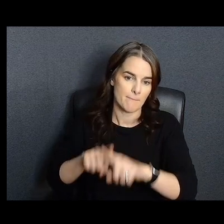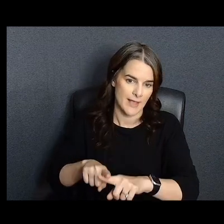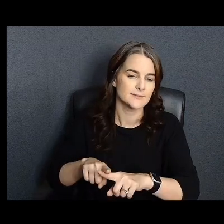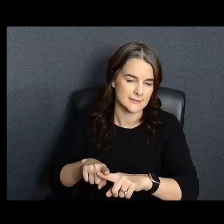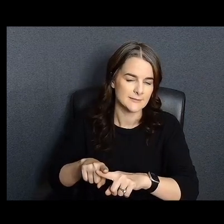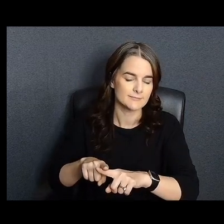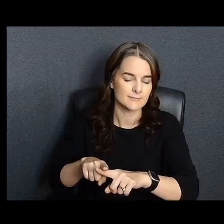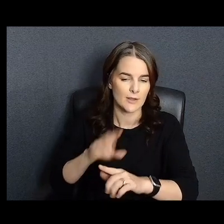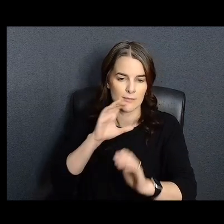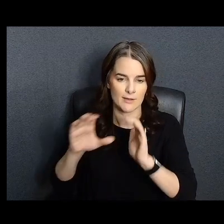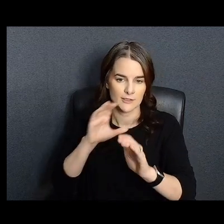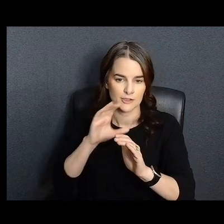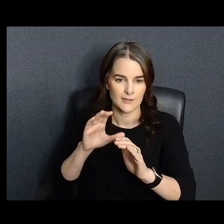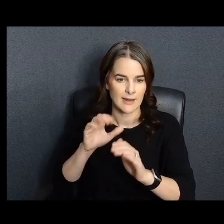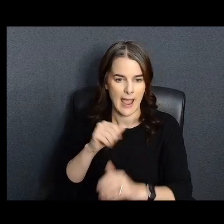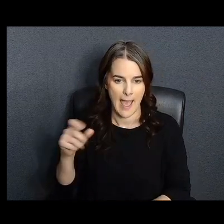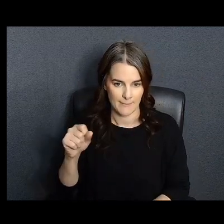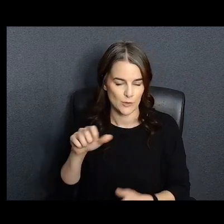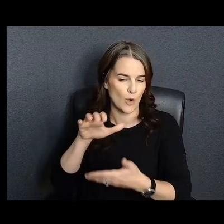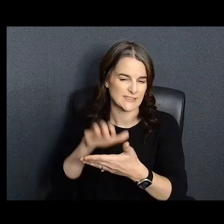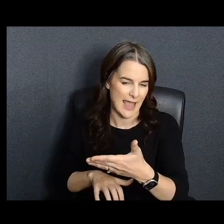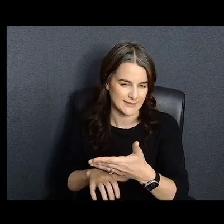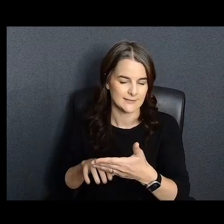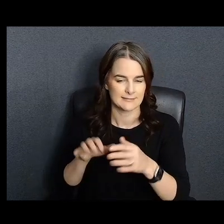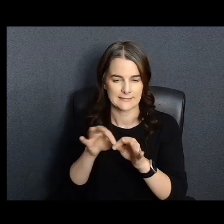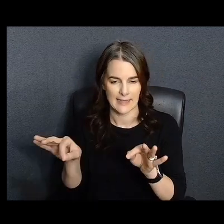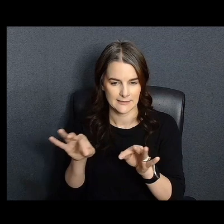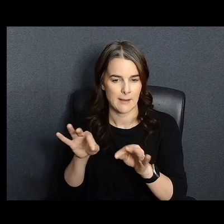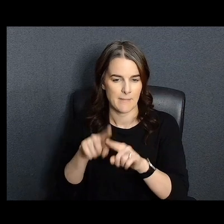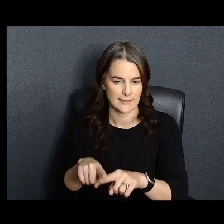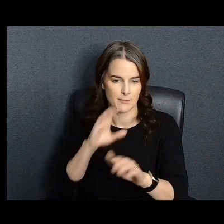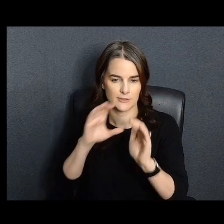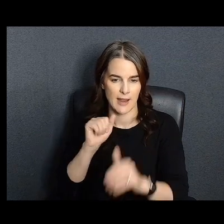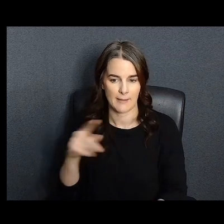But you can also browse the online Grids inventory.